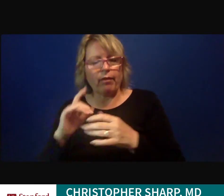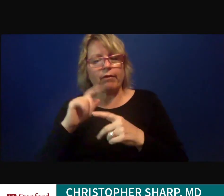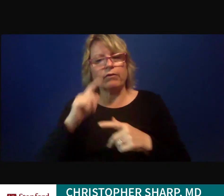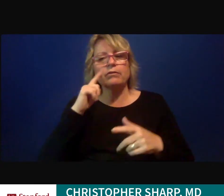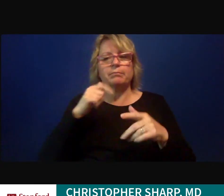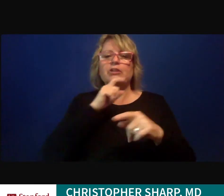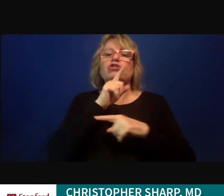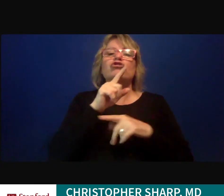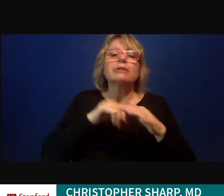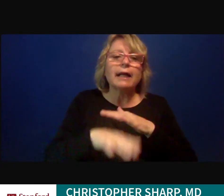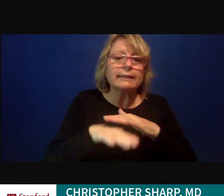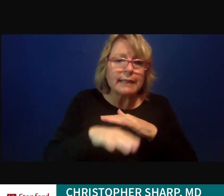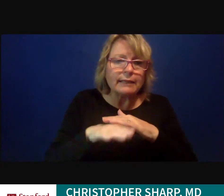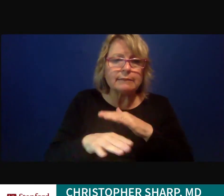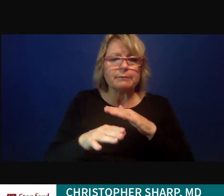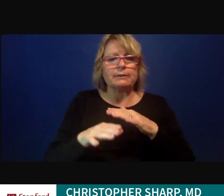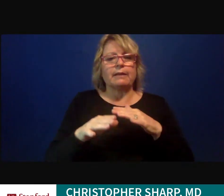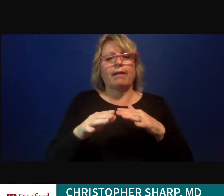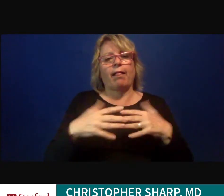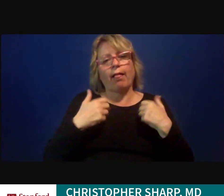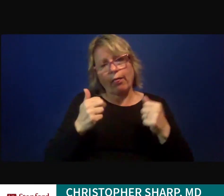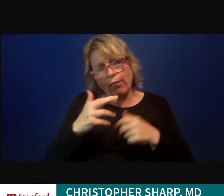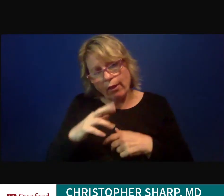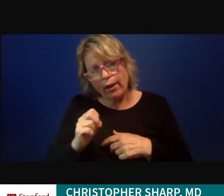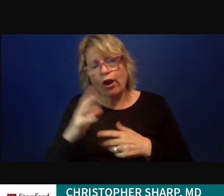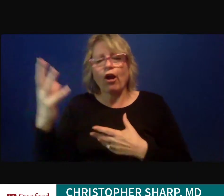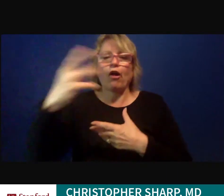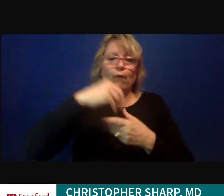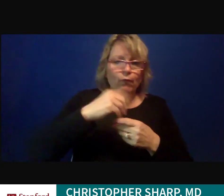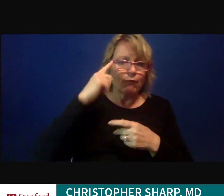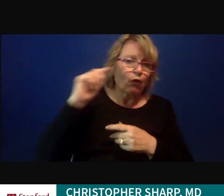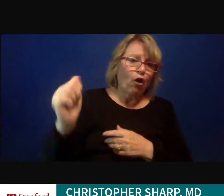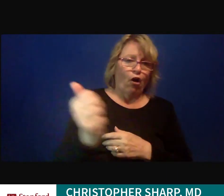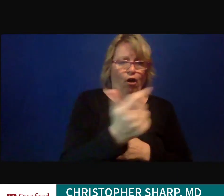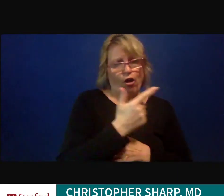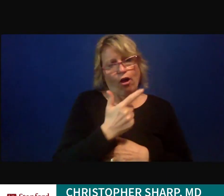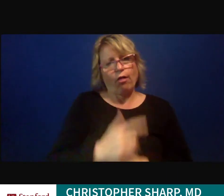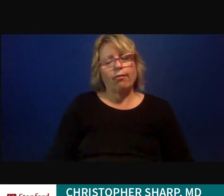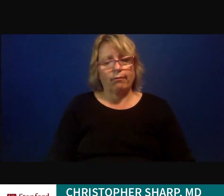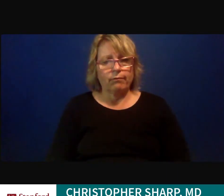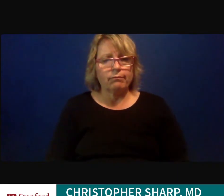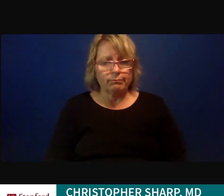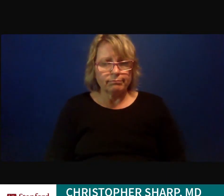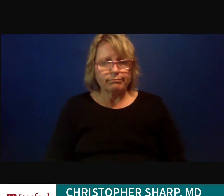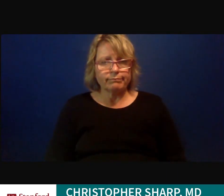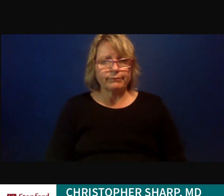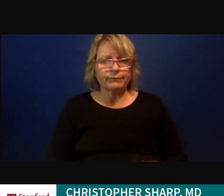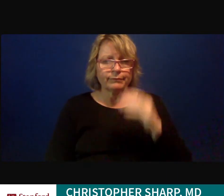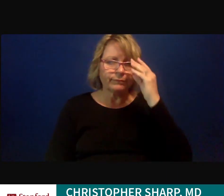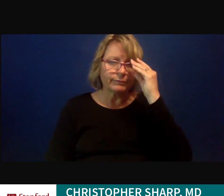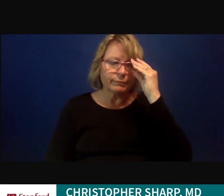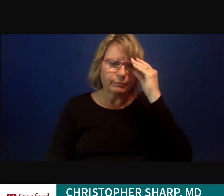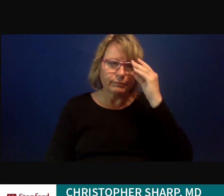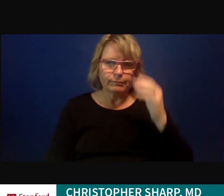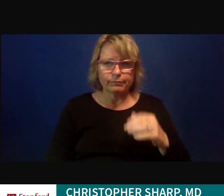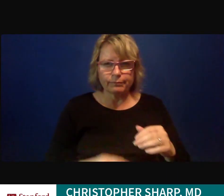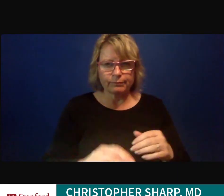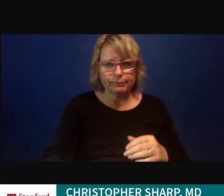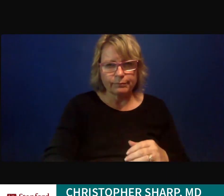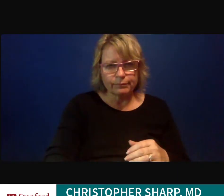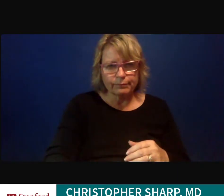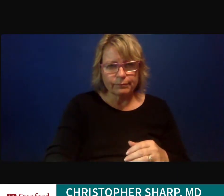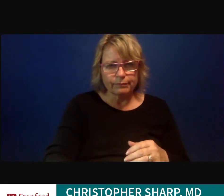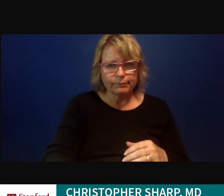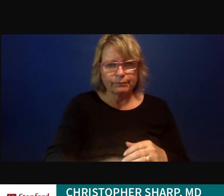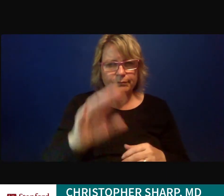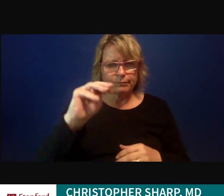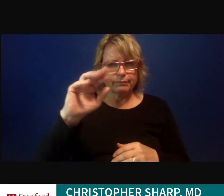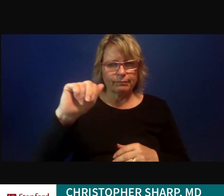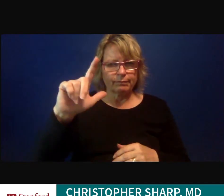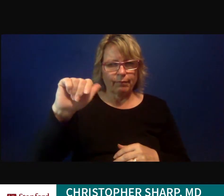equitable, and inclusive for everyone. As Malathi mentioned, I'm a practicing